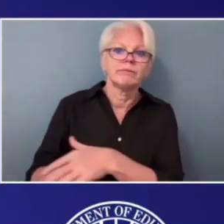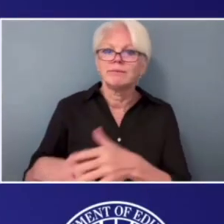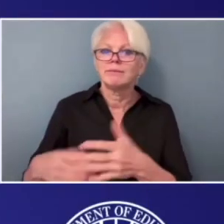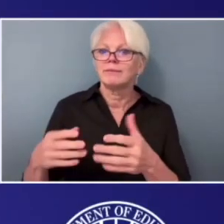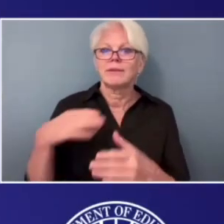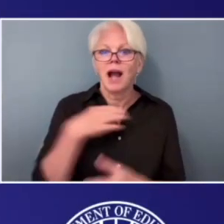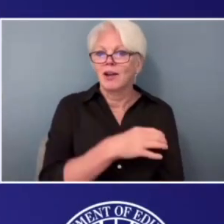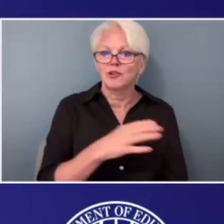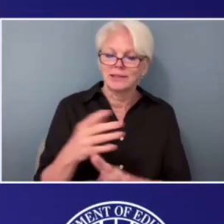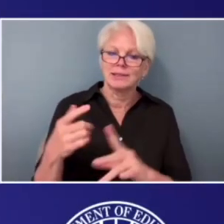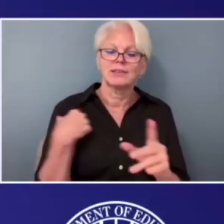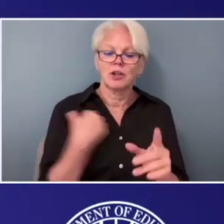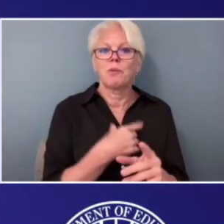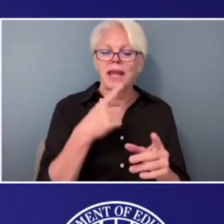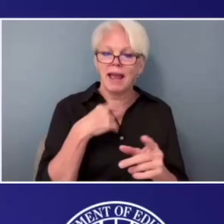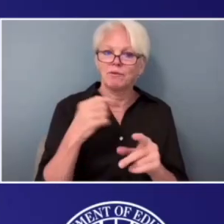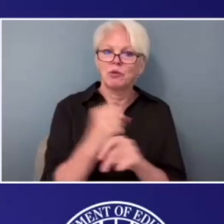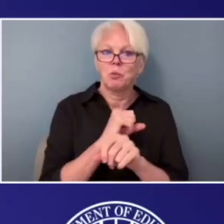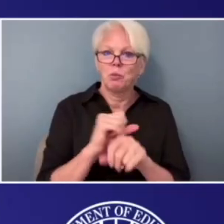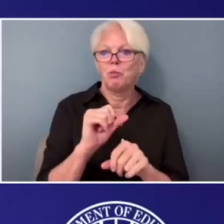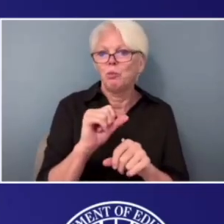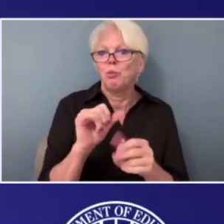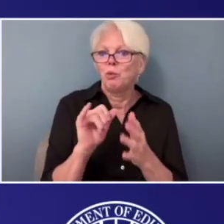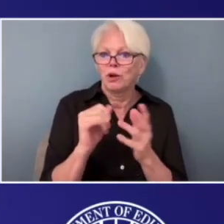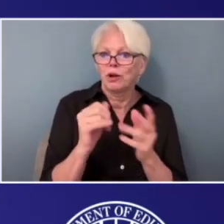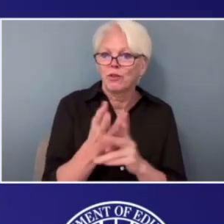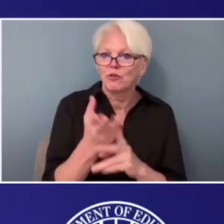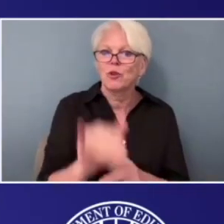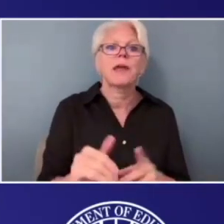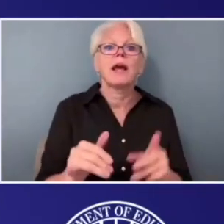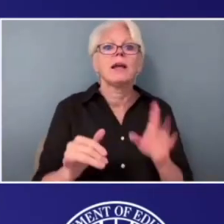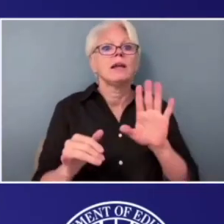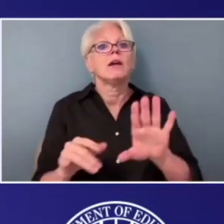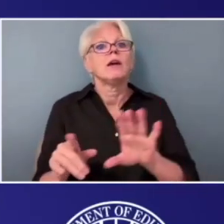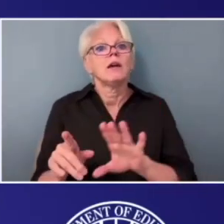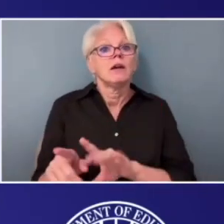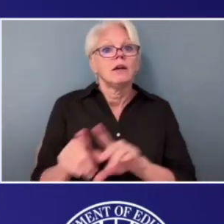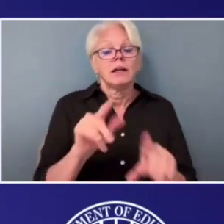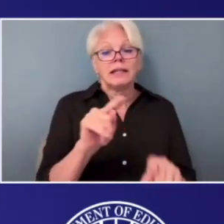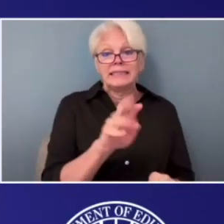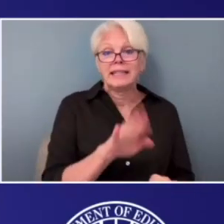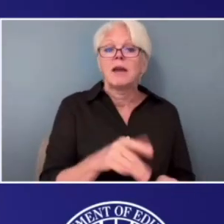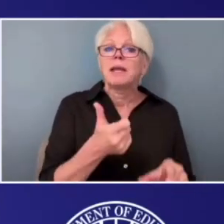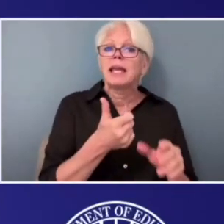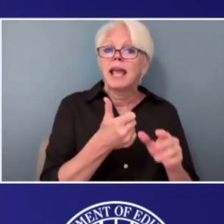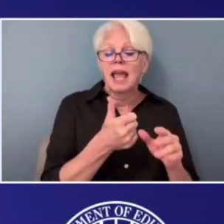It is also a separate authority. So it is not under the Higher Education Act. And that's that right there.